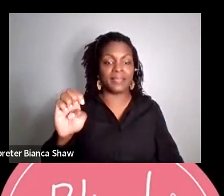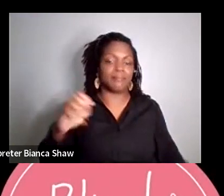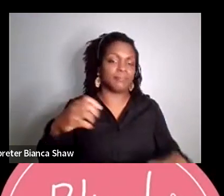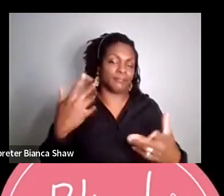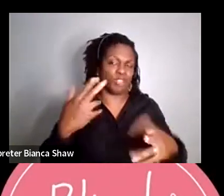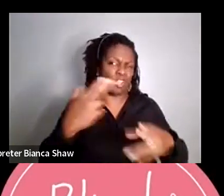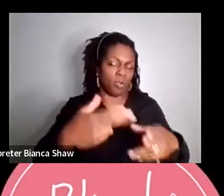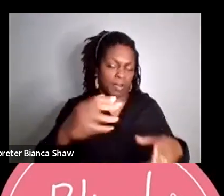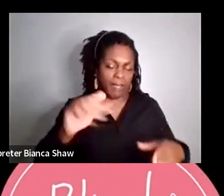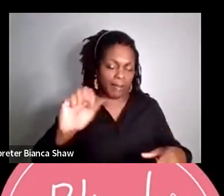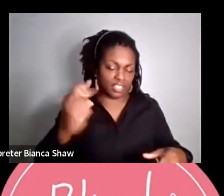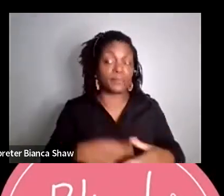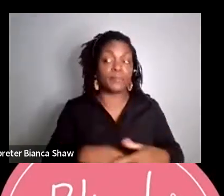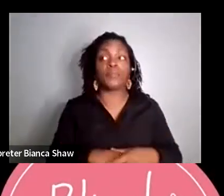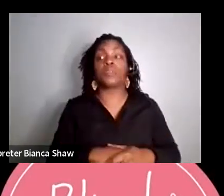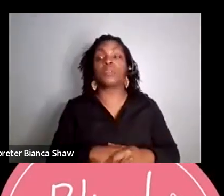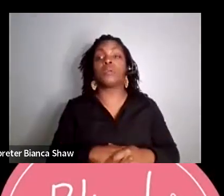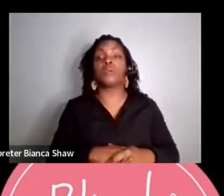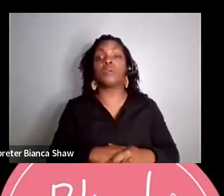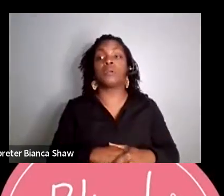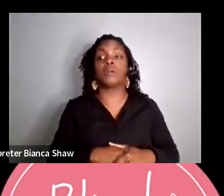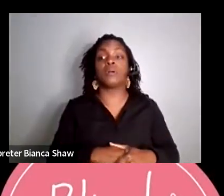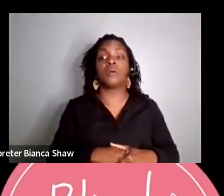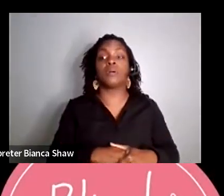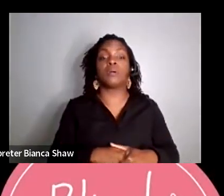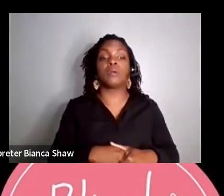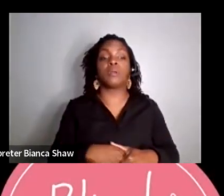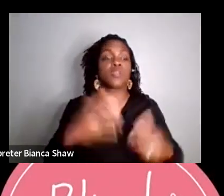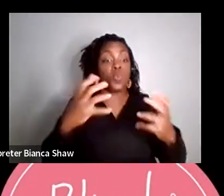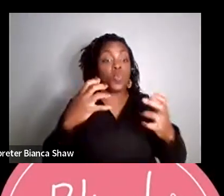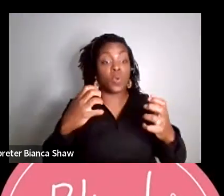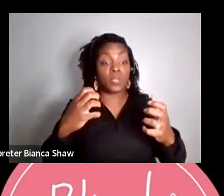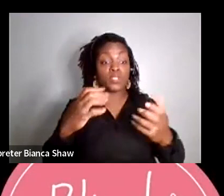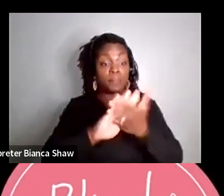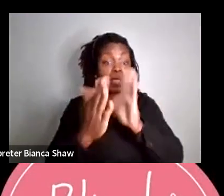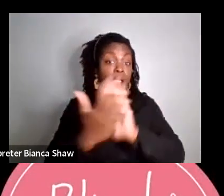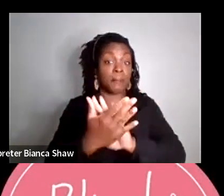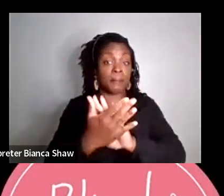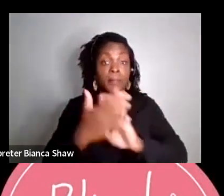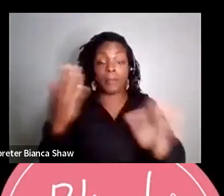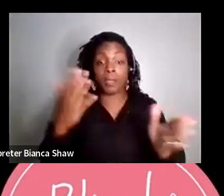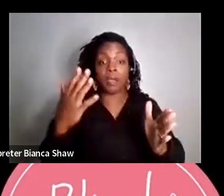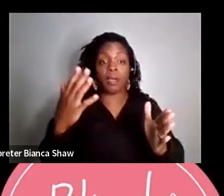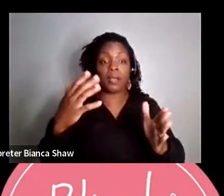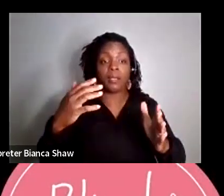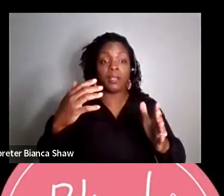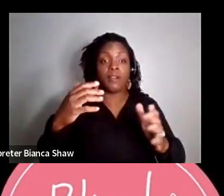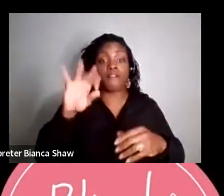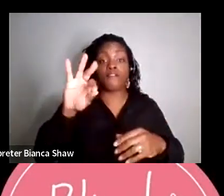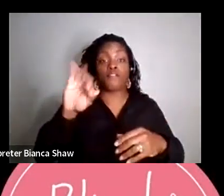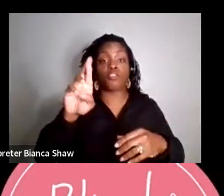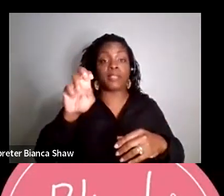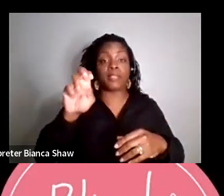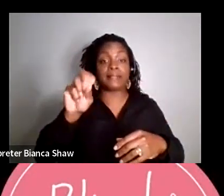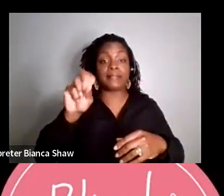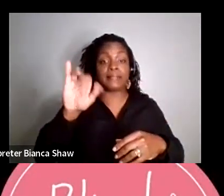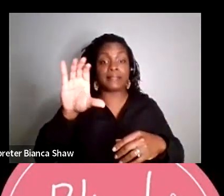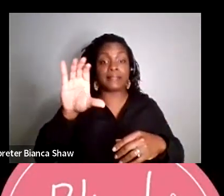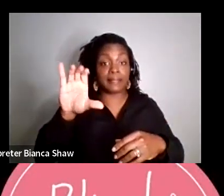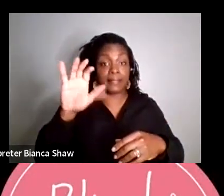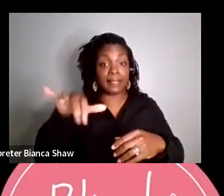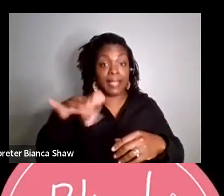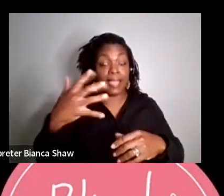That wants to be a forensic scientist, and be like a Csi.